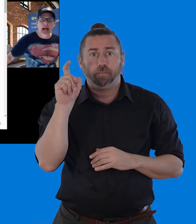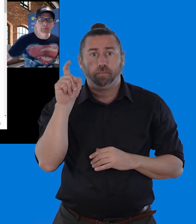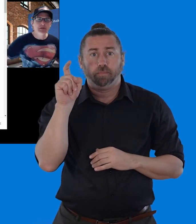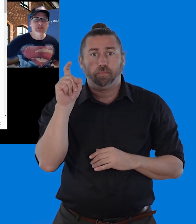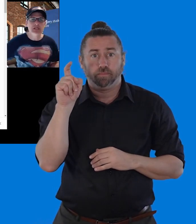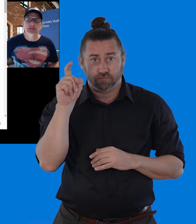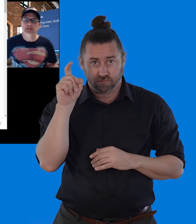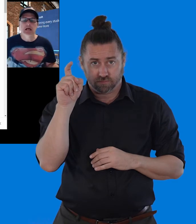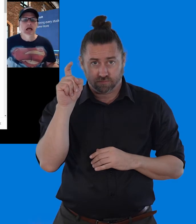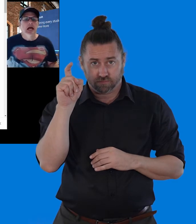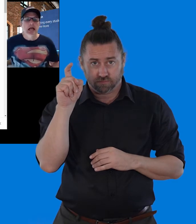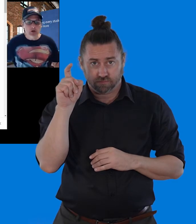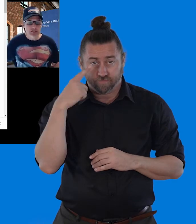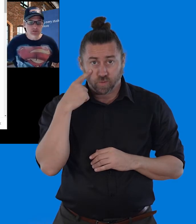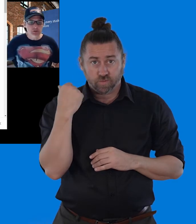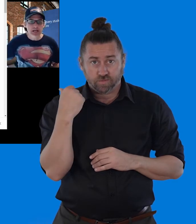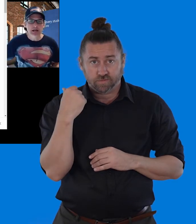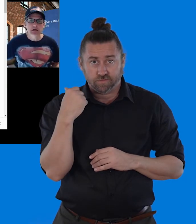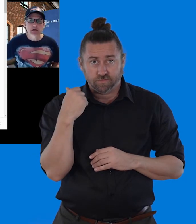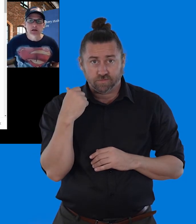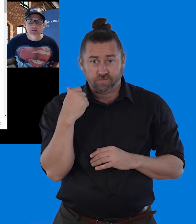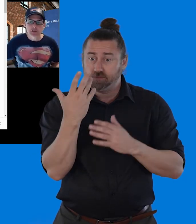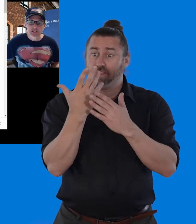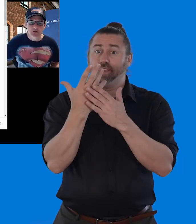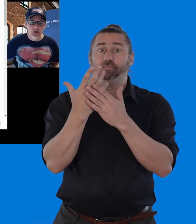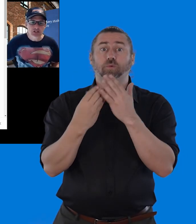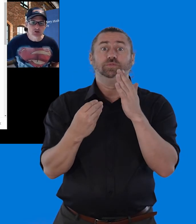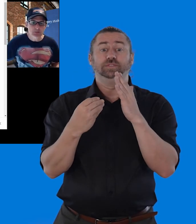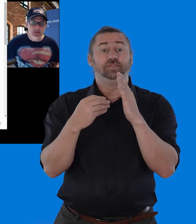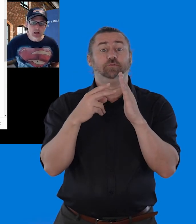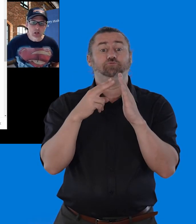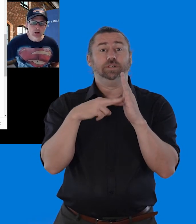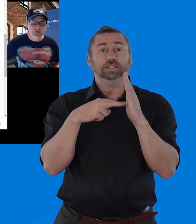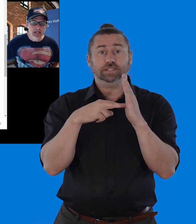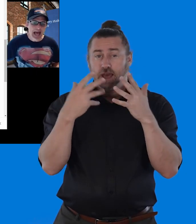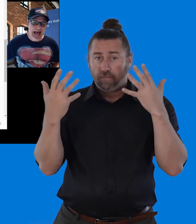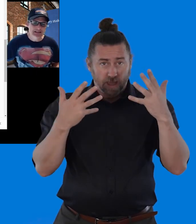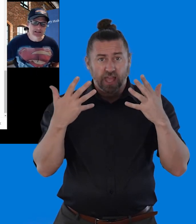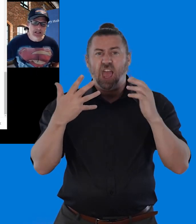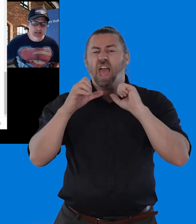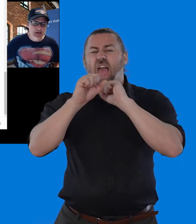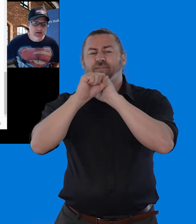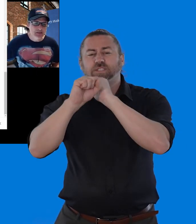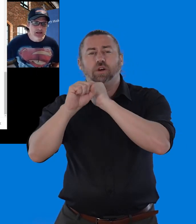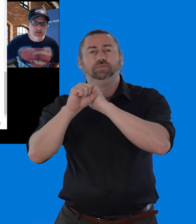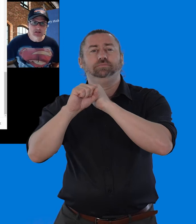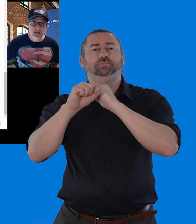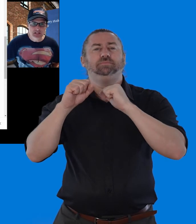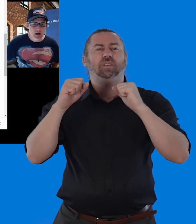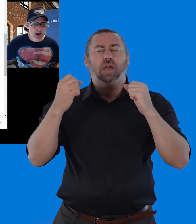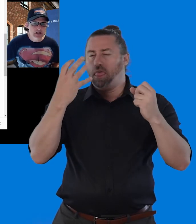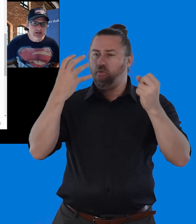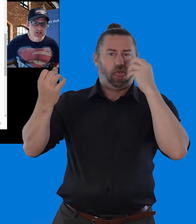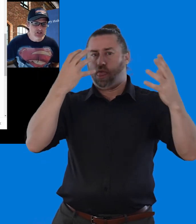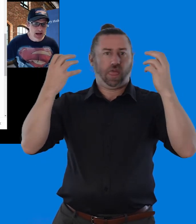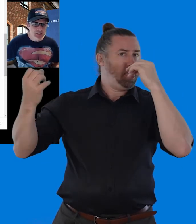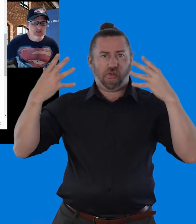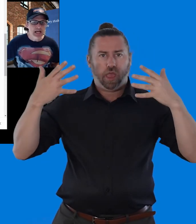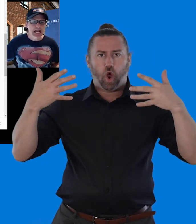What happens is immersive reader, first of all, it strips a lot of the ads and the things to the side and the distractions.